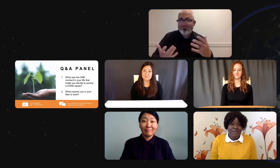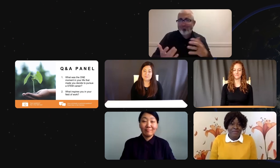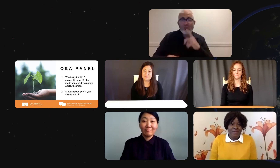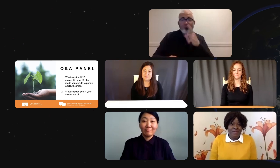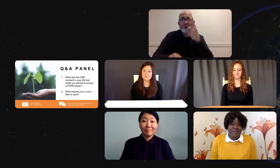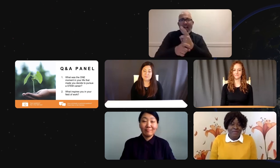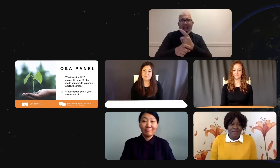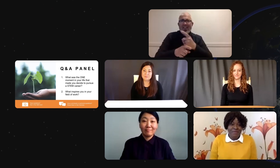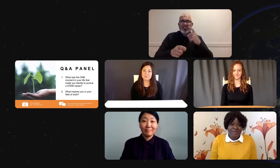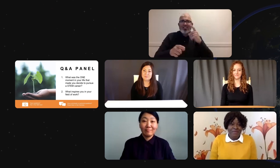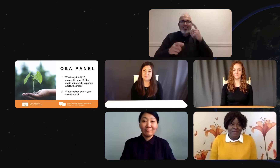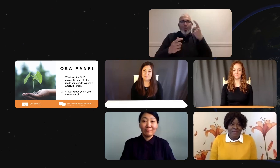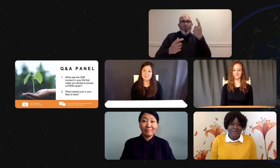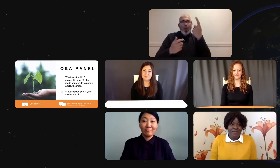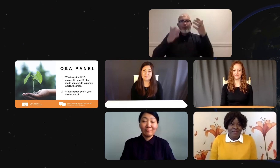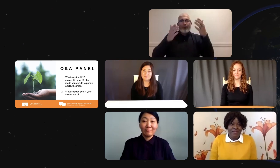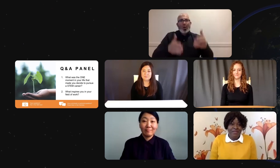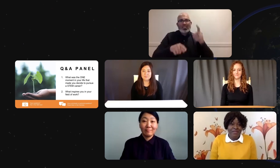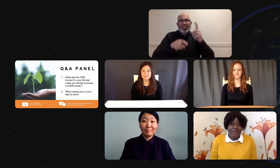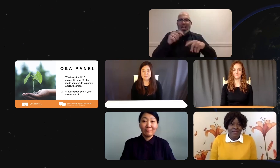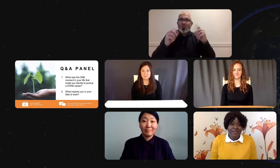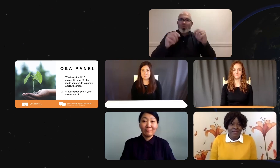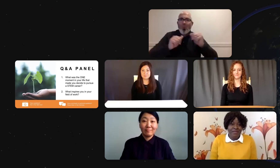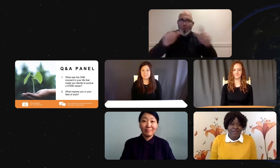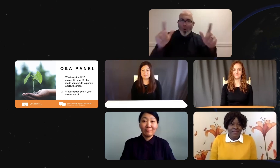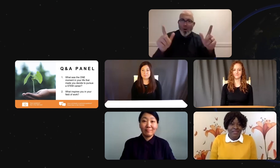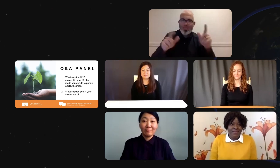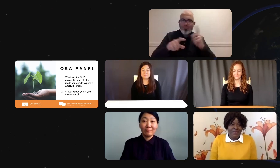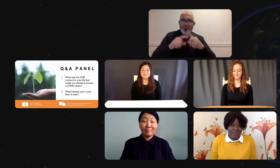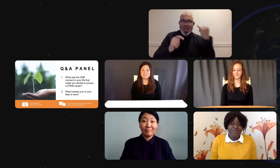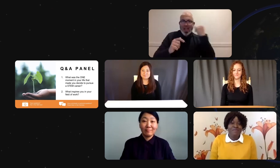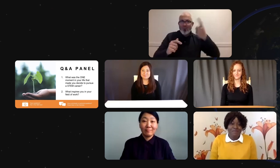Thanks for telling us about that. You're right.